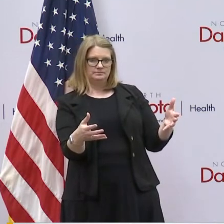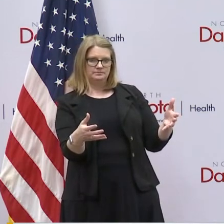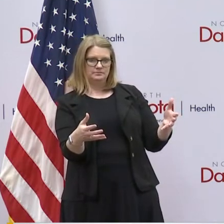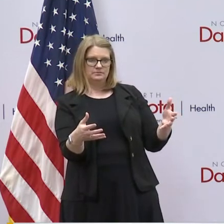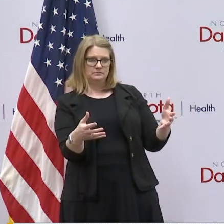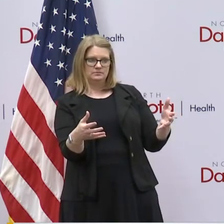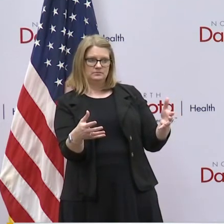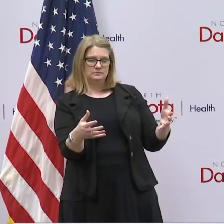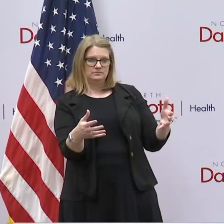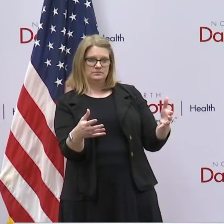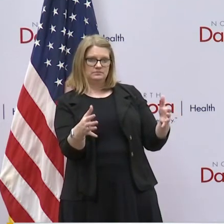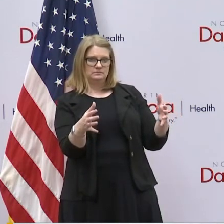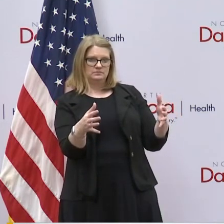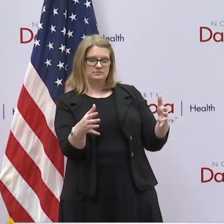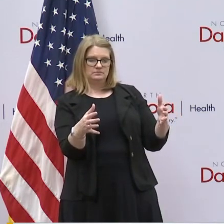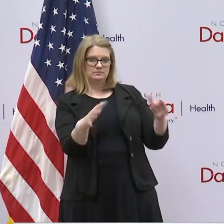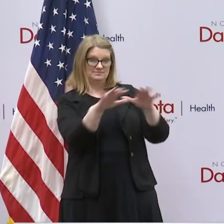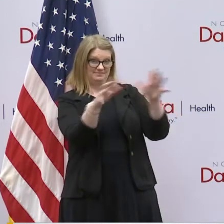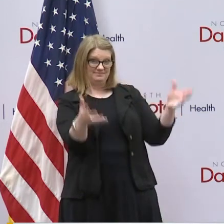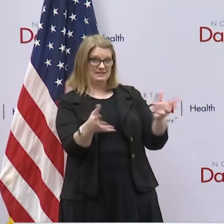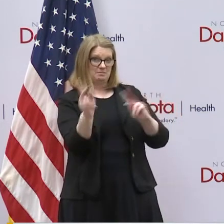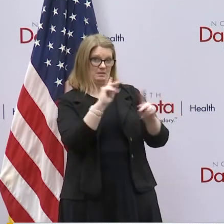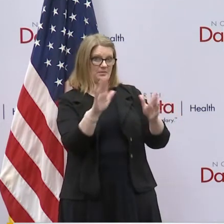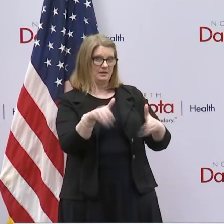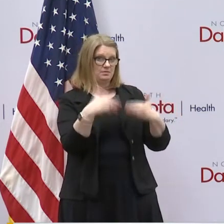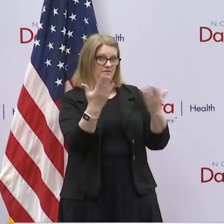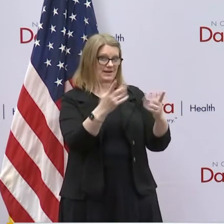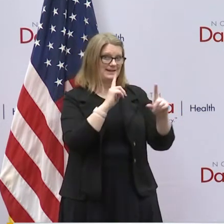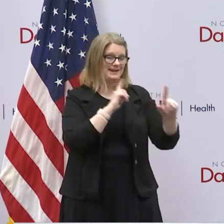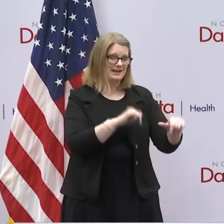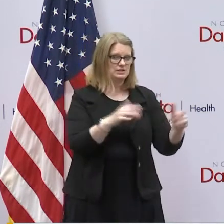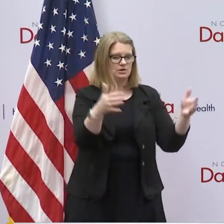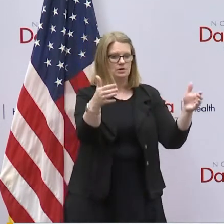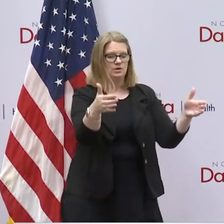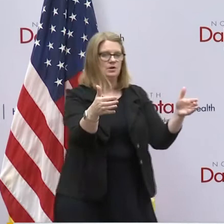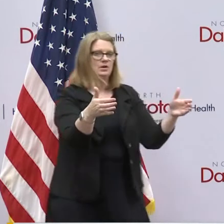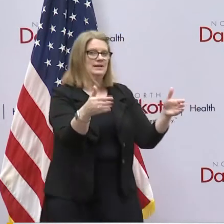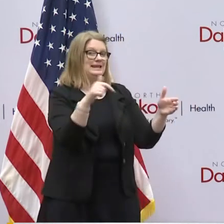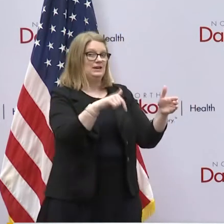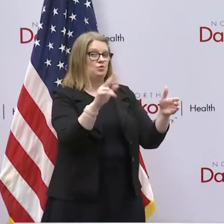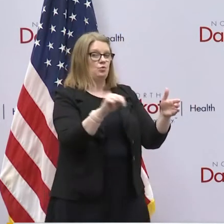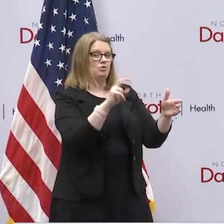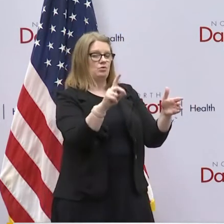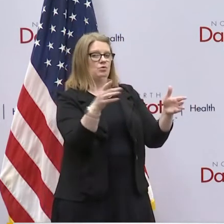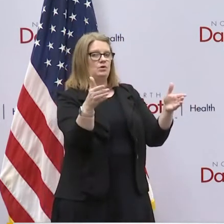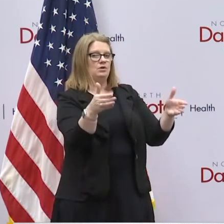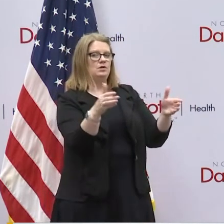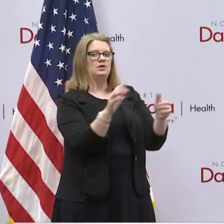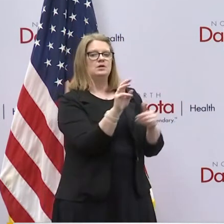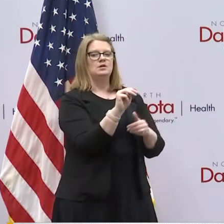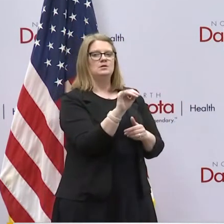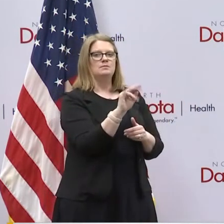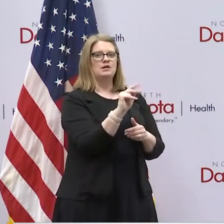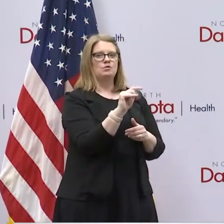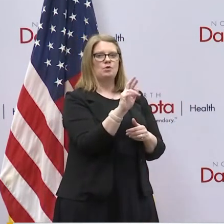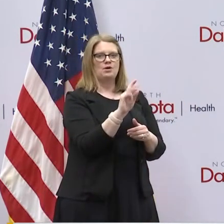WITHIN THAT SUBSET, AGAIN, IT'S A -- THERE'S A HUGE DATA GAP WITHIN THOSE THAT DID VOLUNTARILY PROVIDE THAT IT DOES